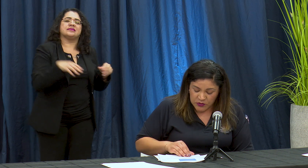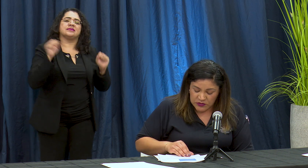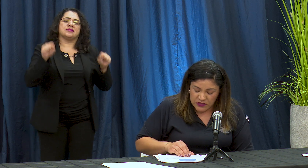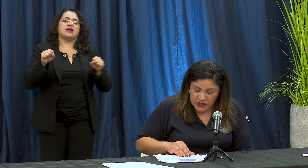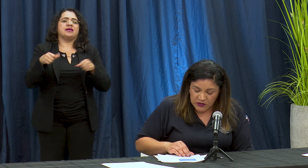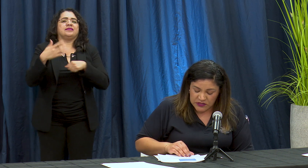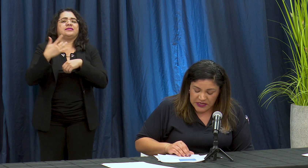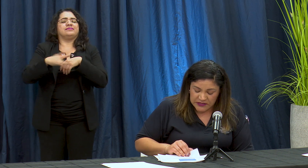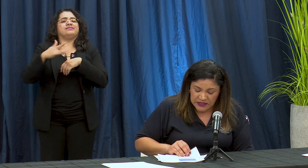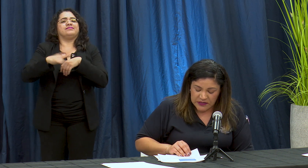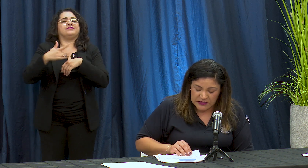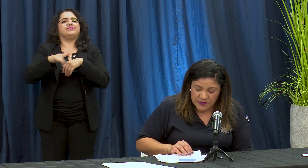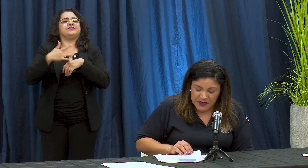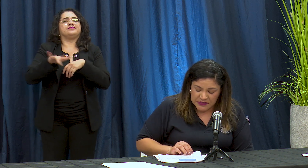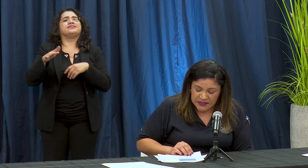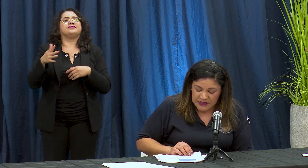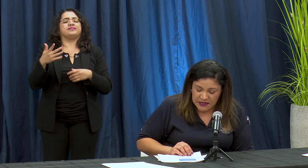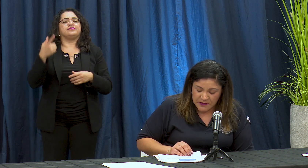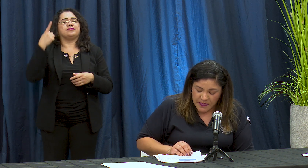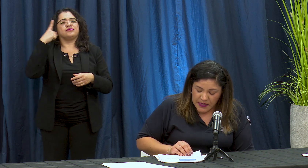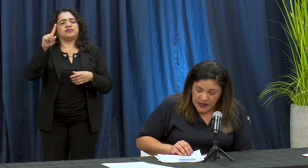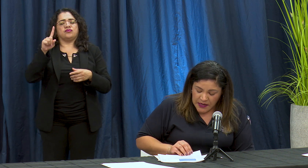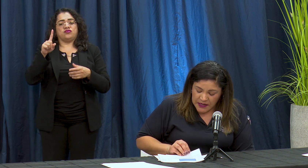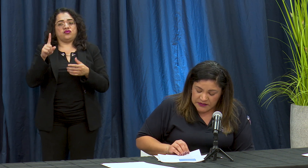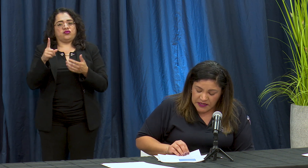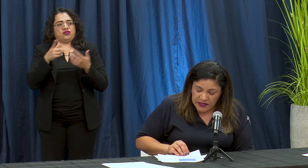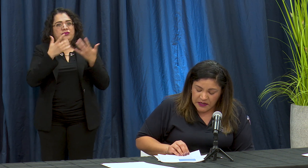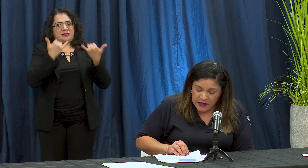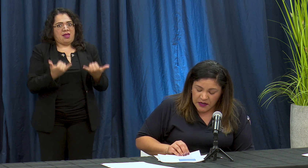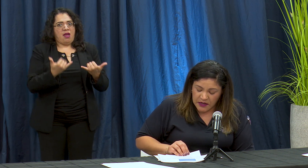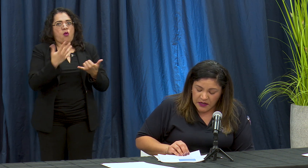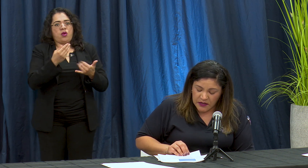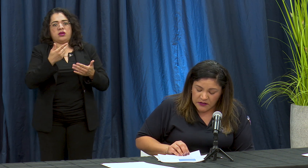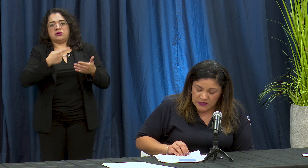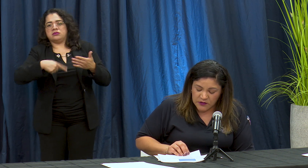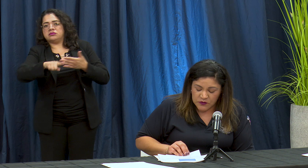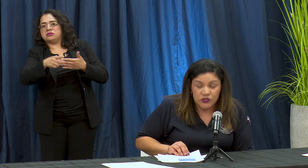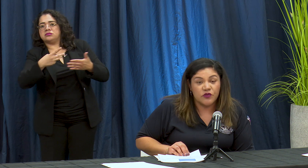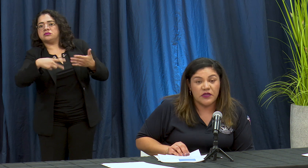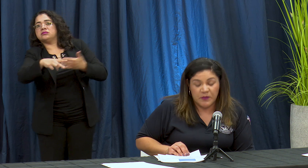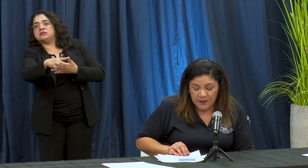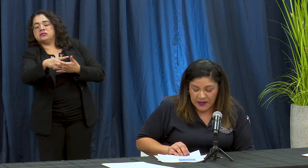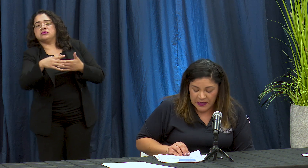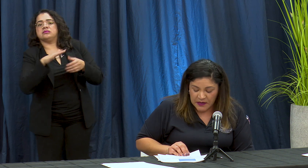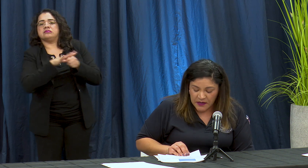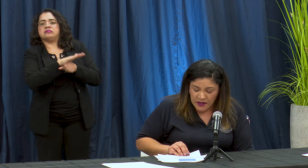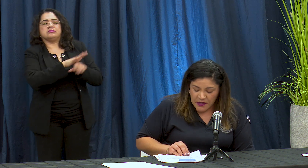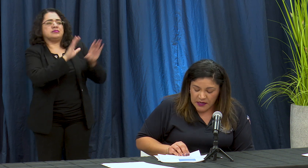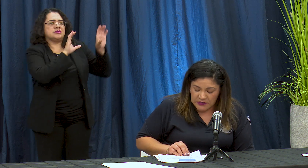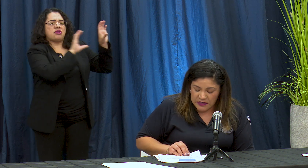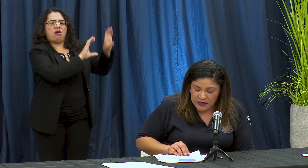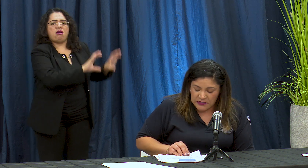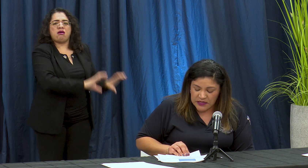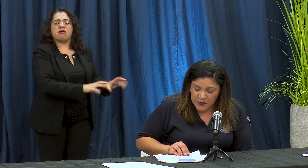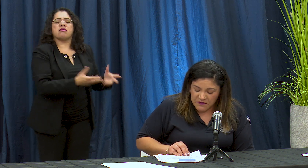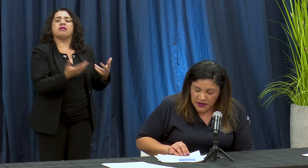los los diaz same Anna's case en este distribution de Pepe a este siempre Viva